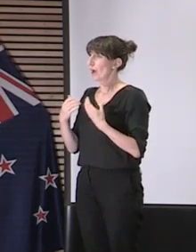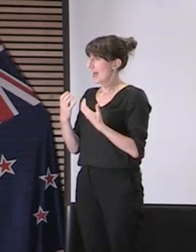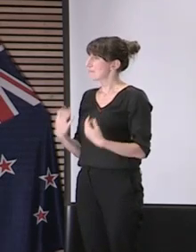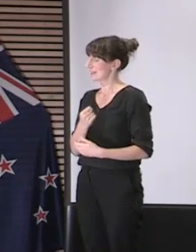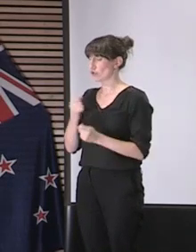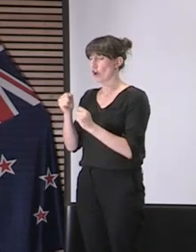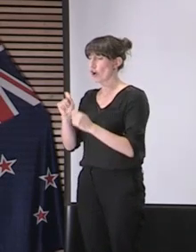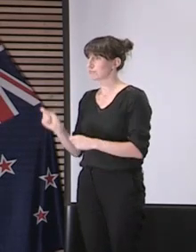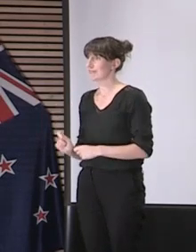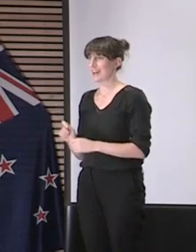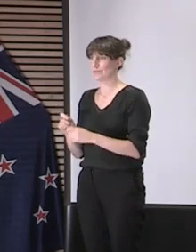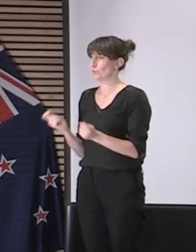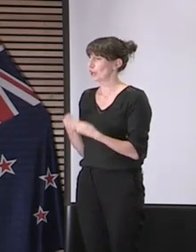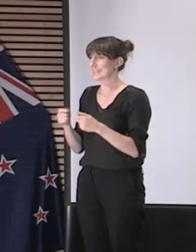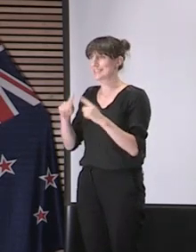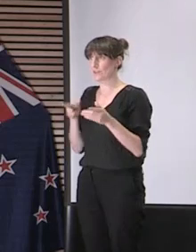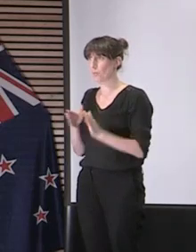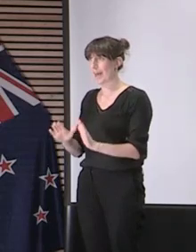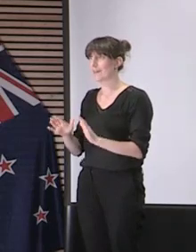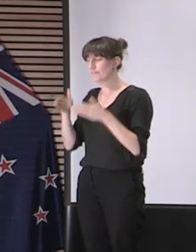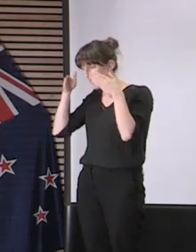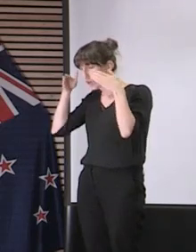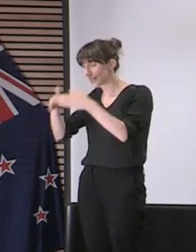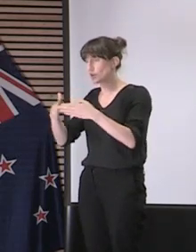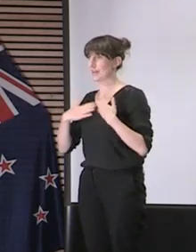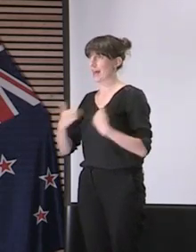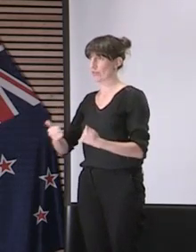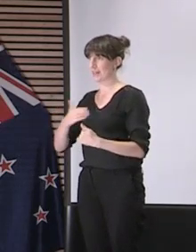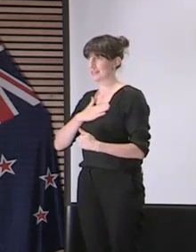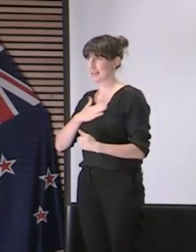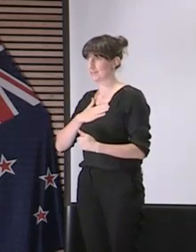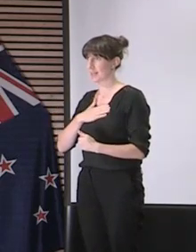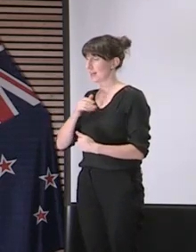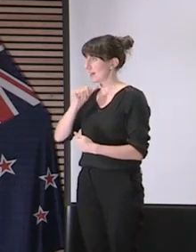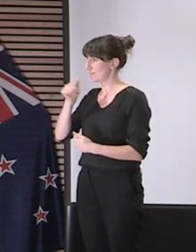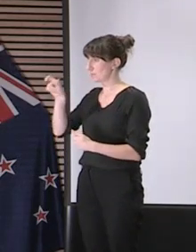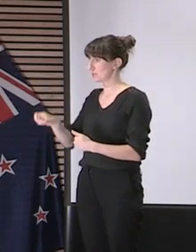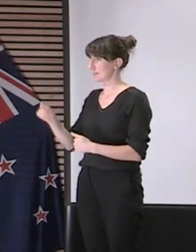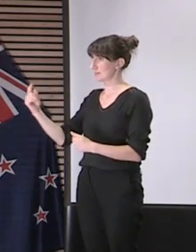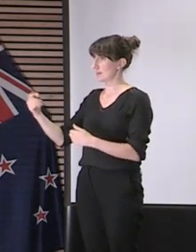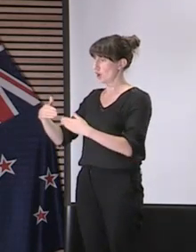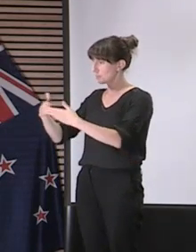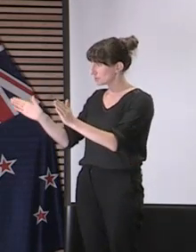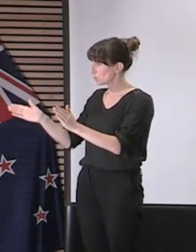health and safety needs. Think about every person coming through the door, if you need to would you be able to find